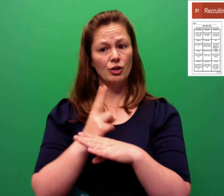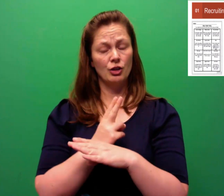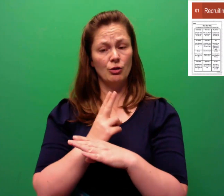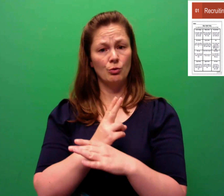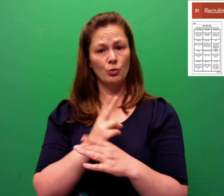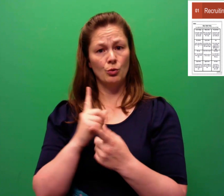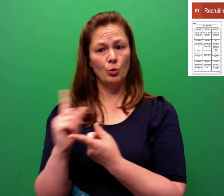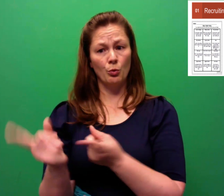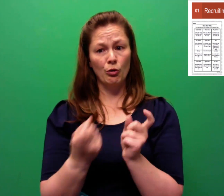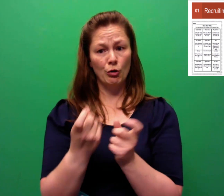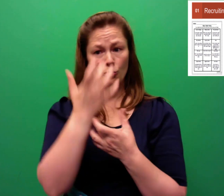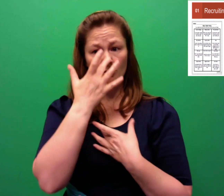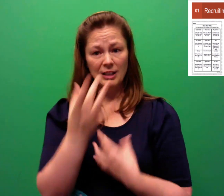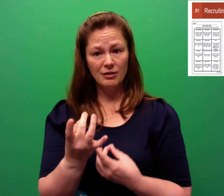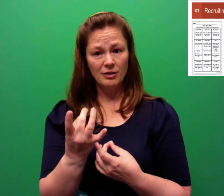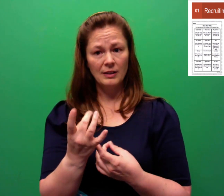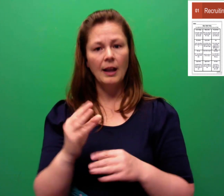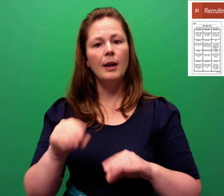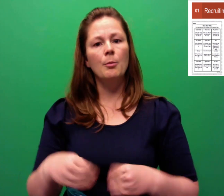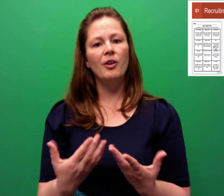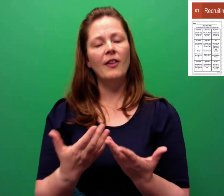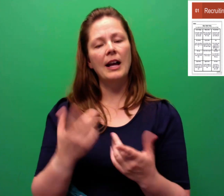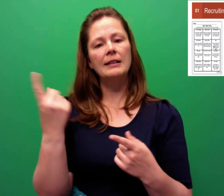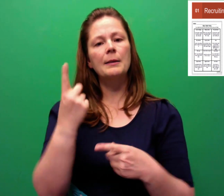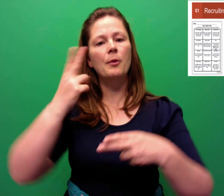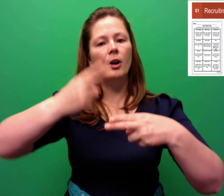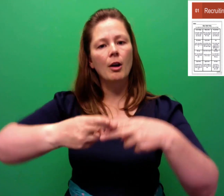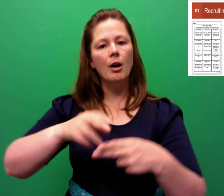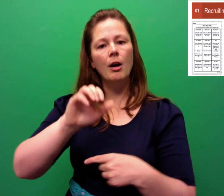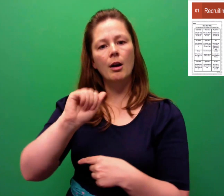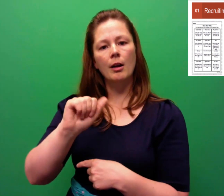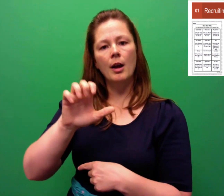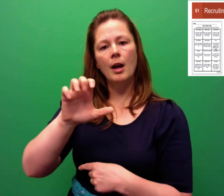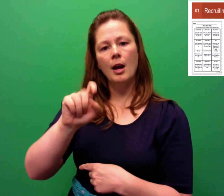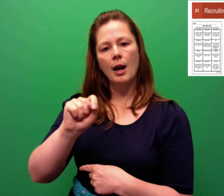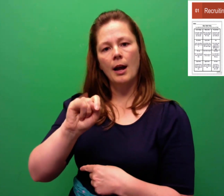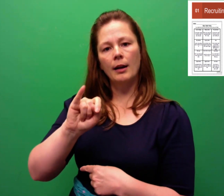One strategy that teachers used to recruit interest is to provide something